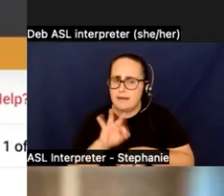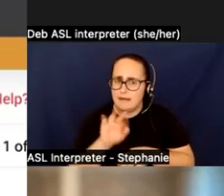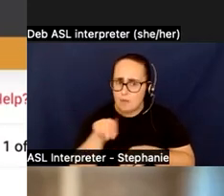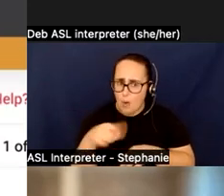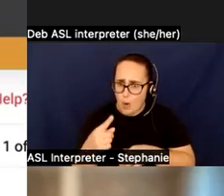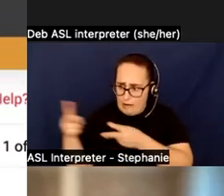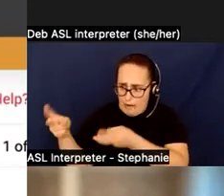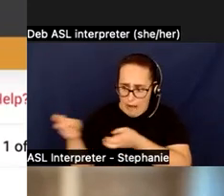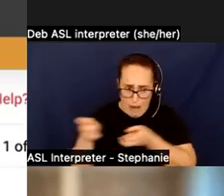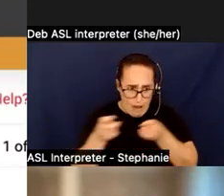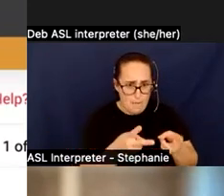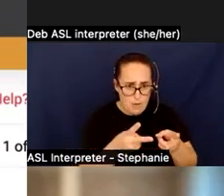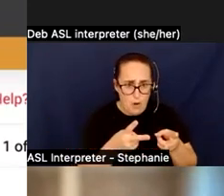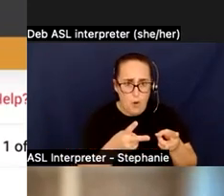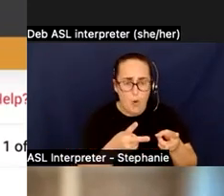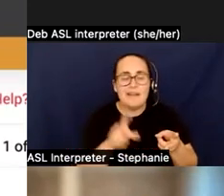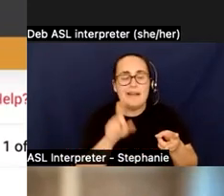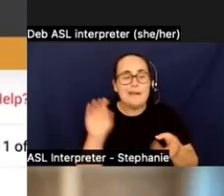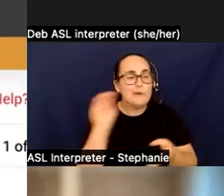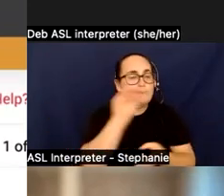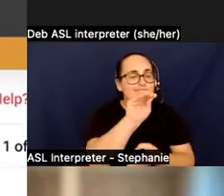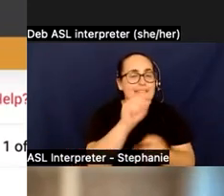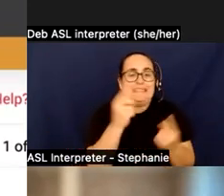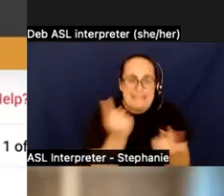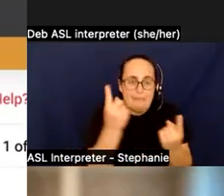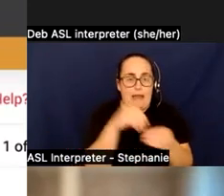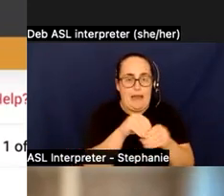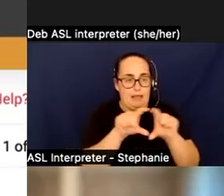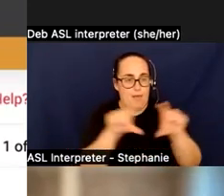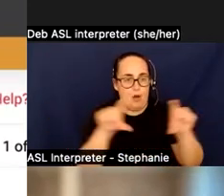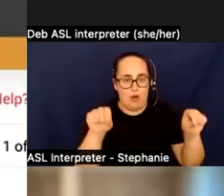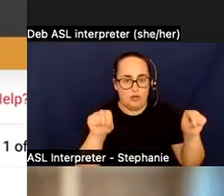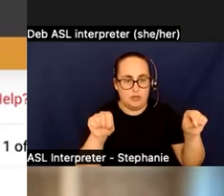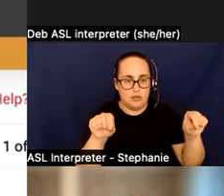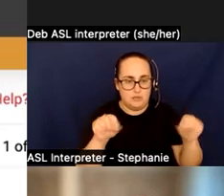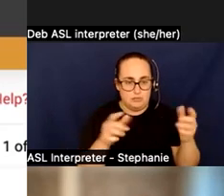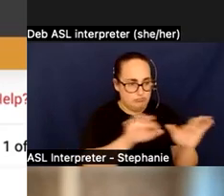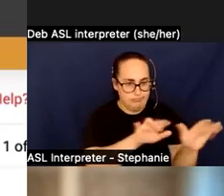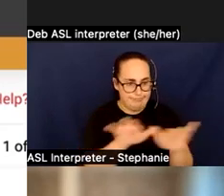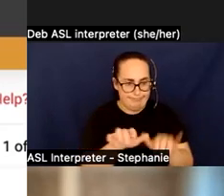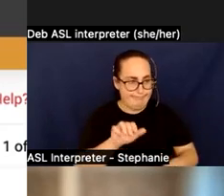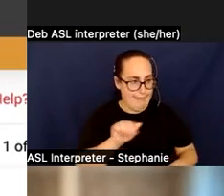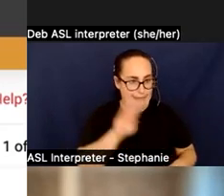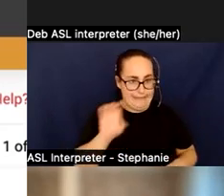make sure that you put something in this text box, it can just be ABC or a letter or something,